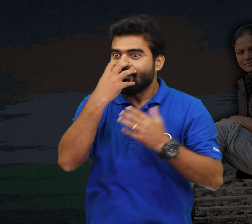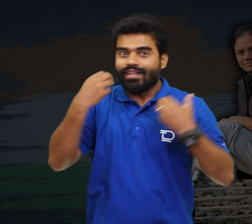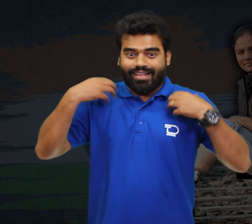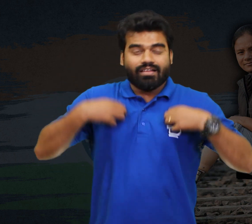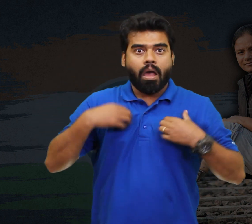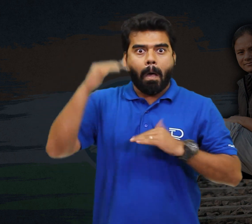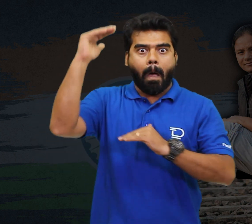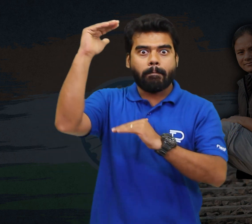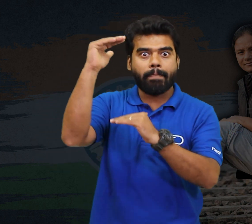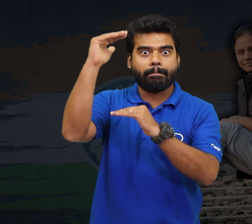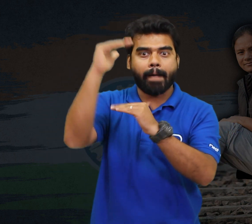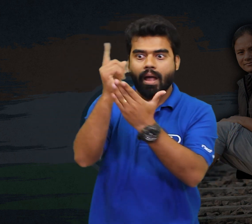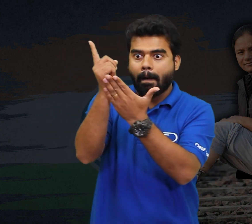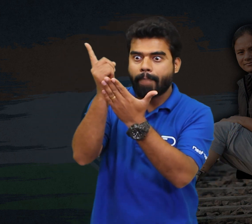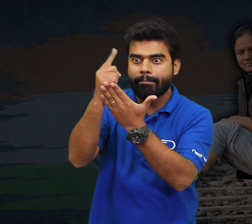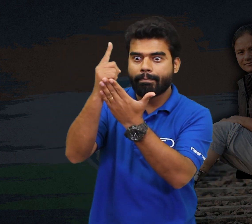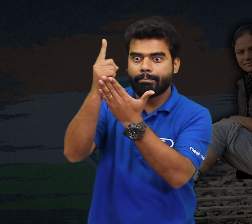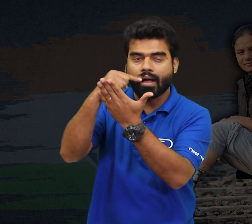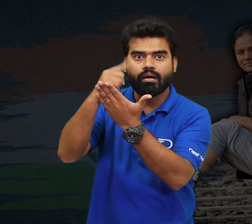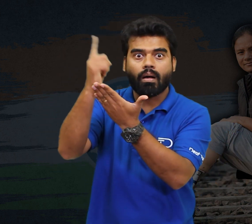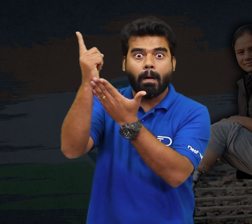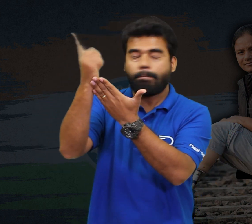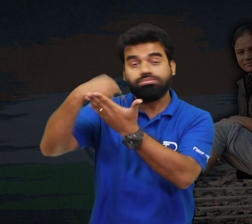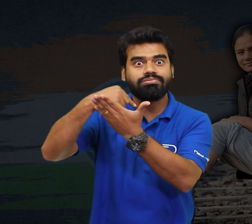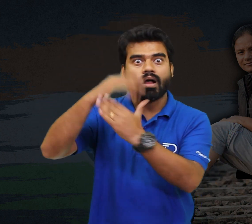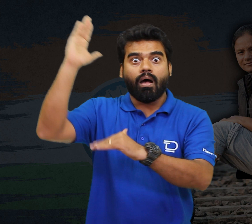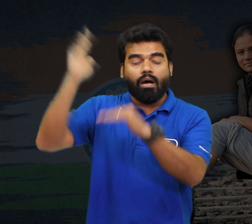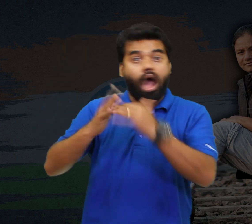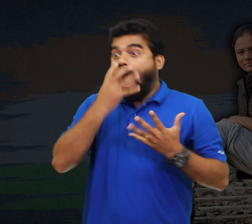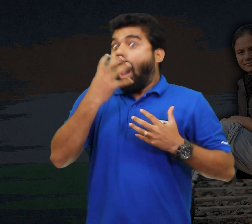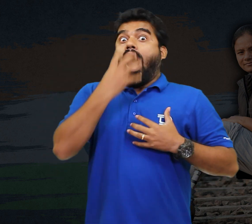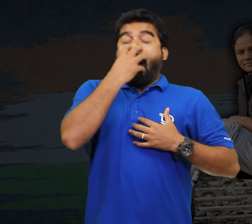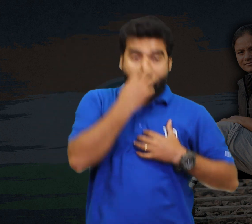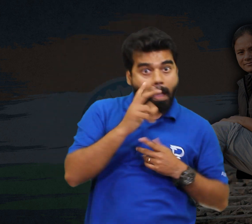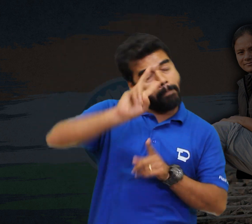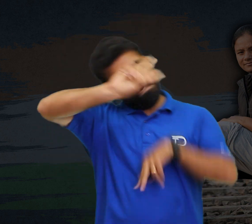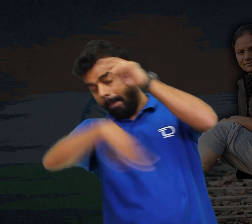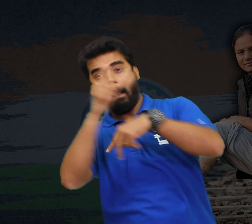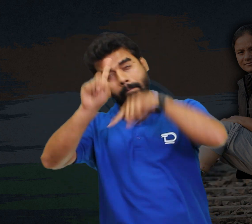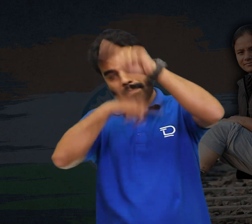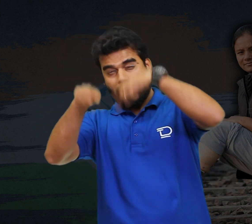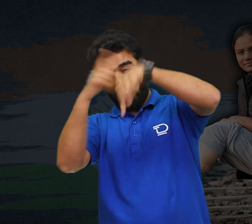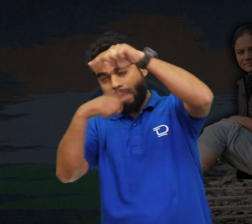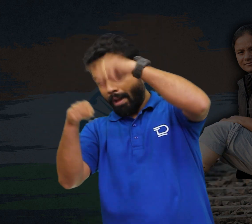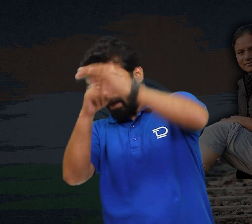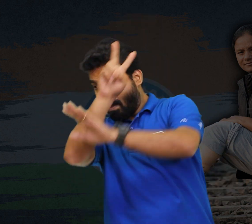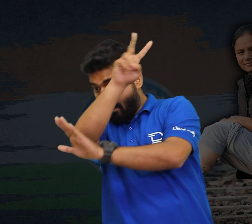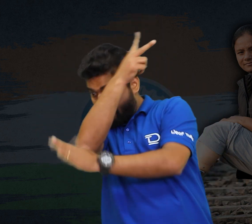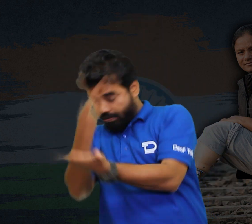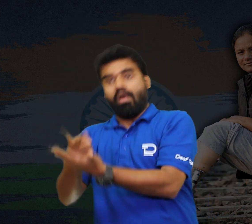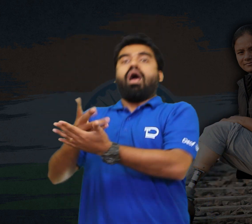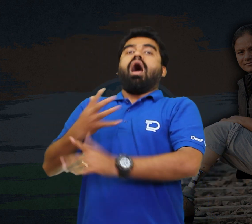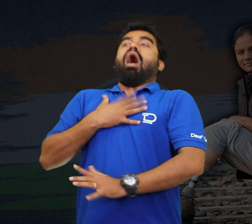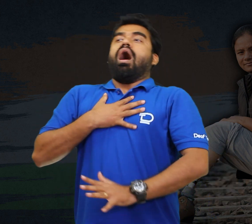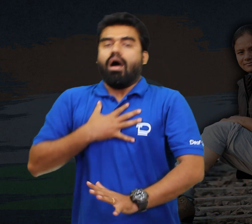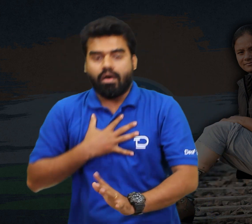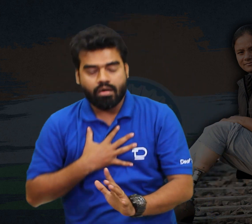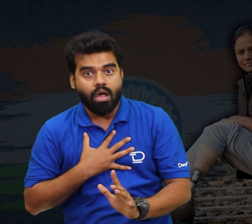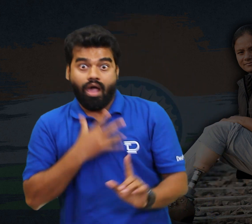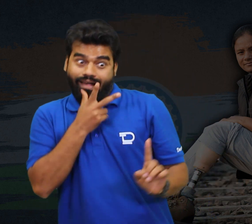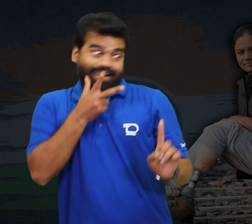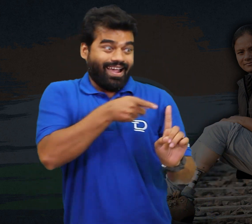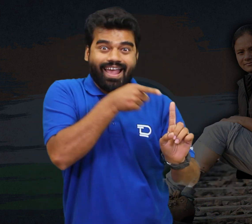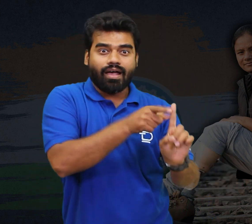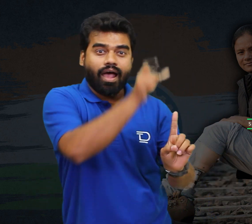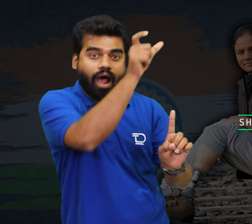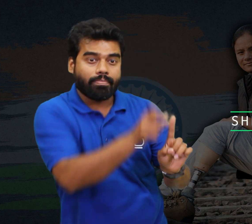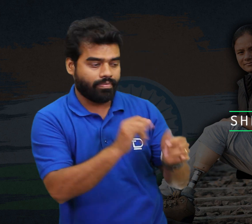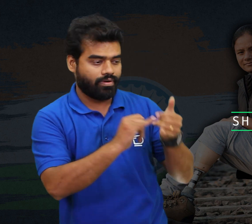she completely ran out of oxygen and fell to the ground.